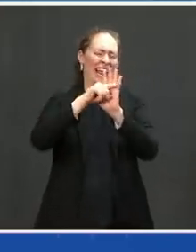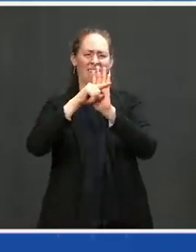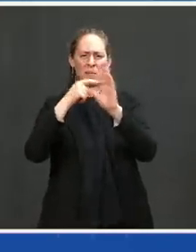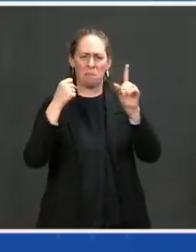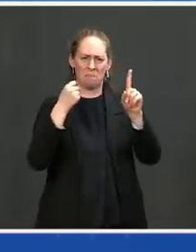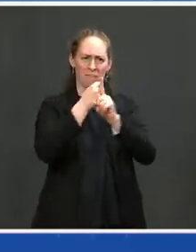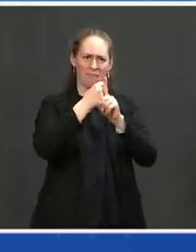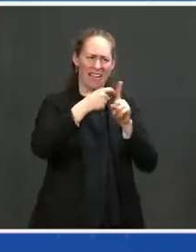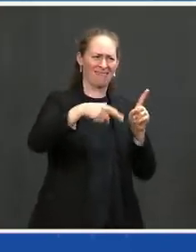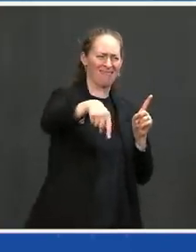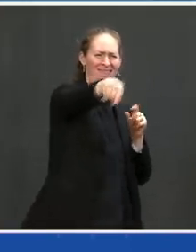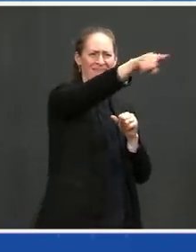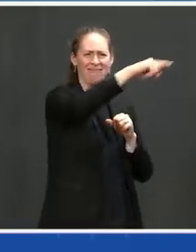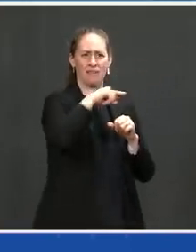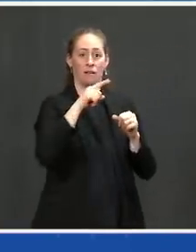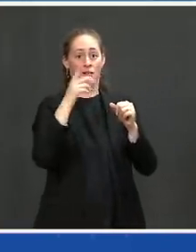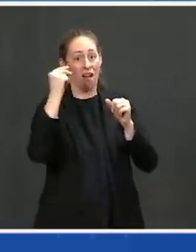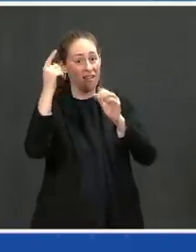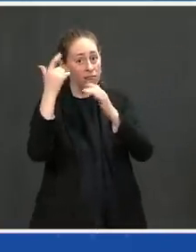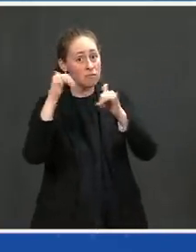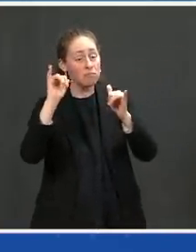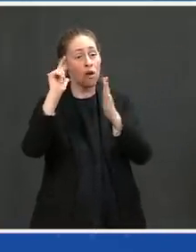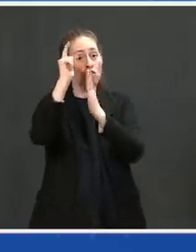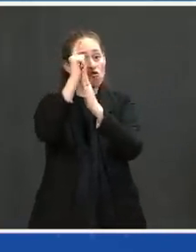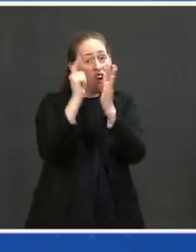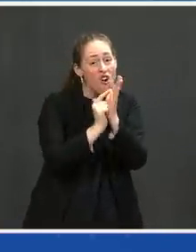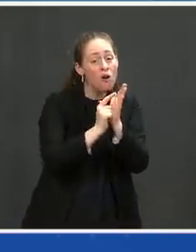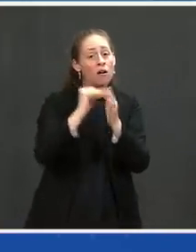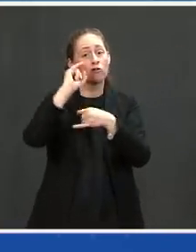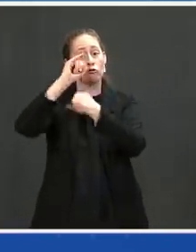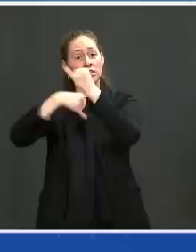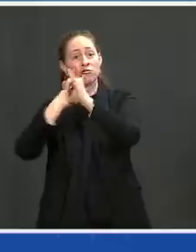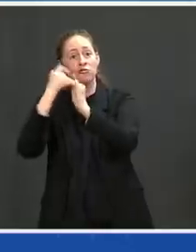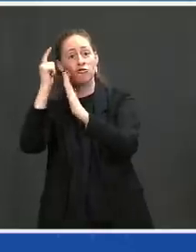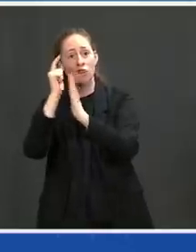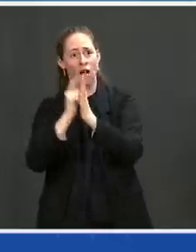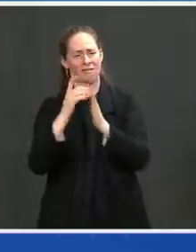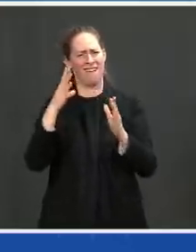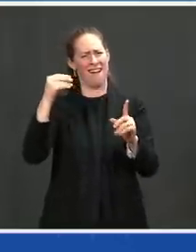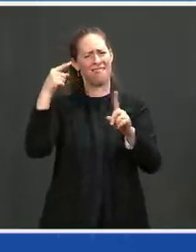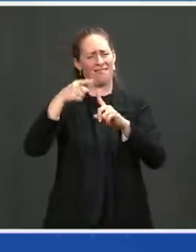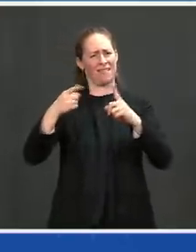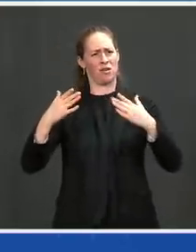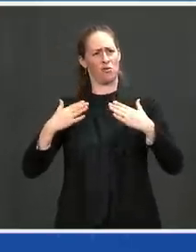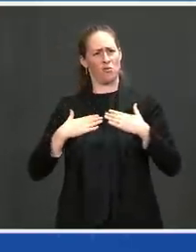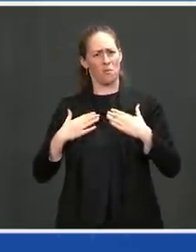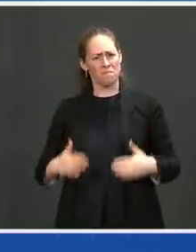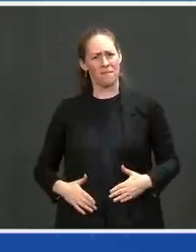international law, as well as on human dignity. And so, I make no apologies for that.